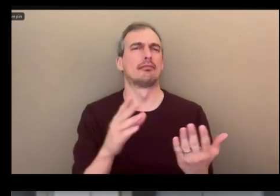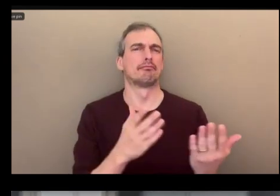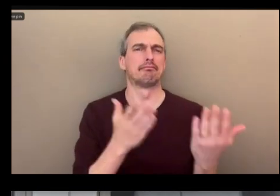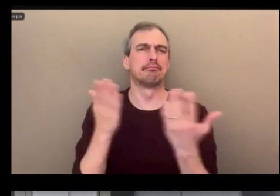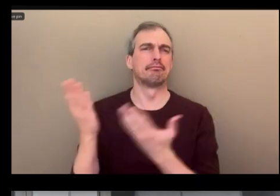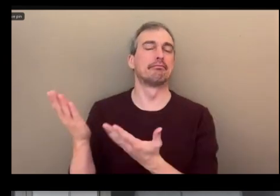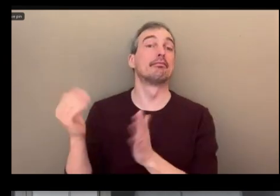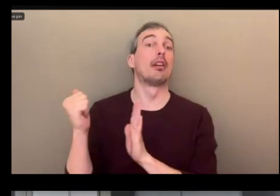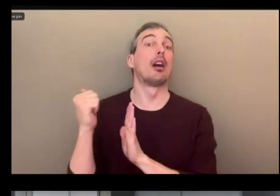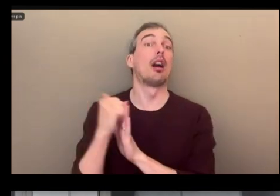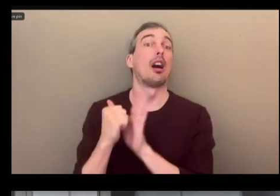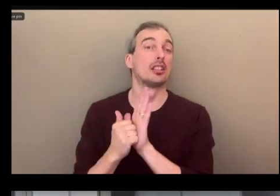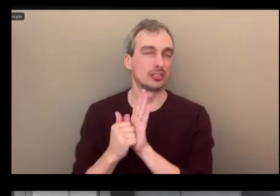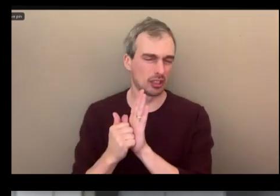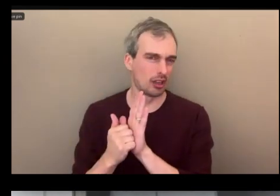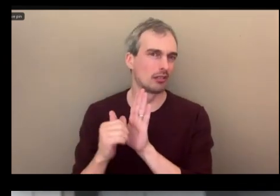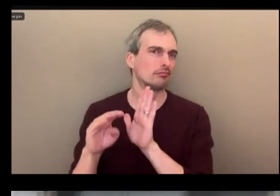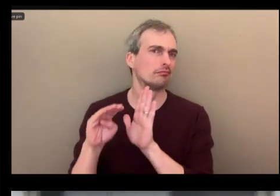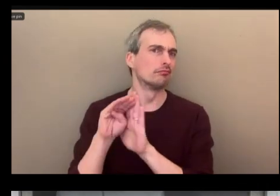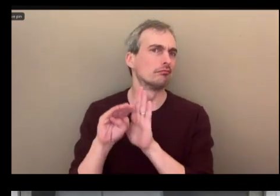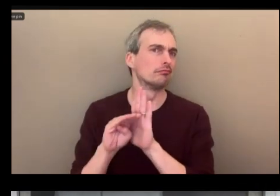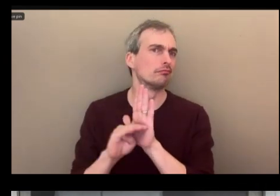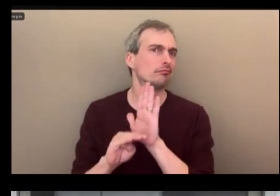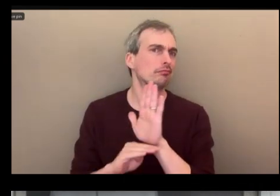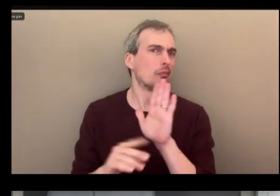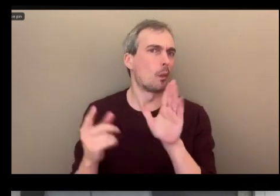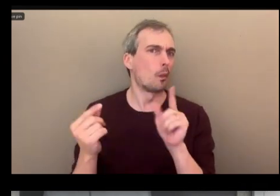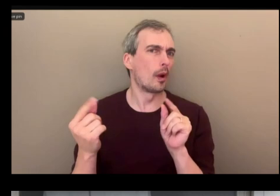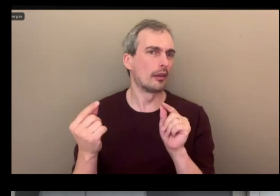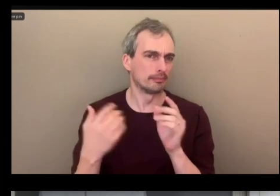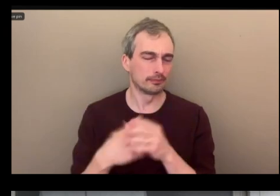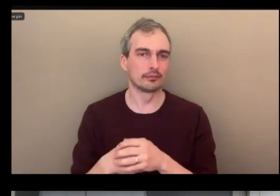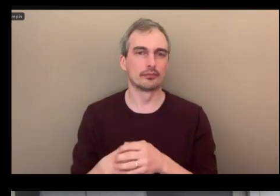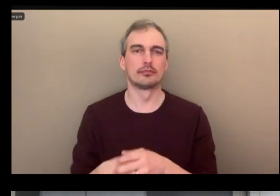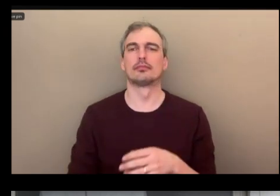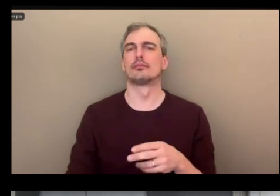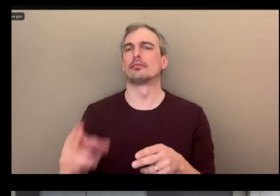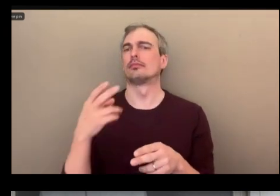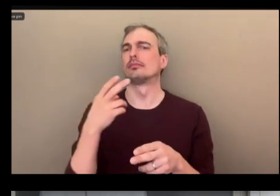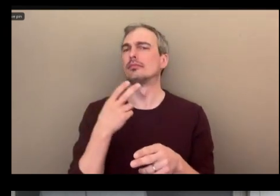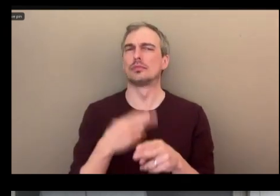We're gonna have a short agenda. Hopefully we're gonna spend a lot of time more on Q and A for each of you.